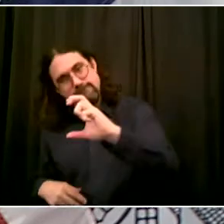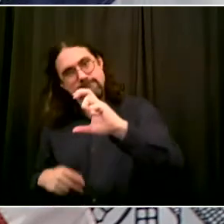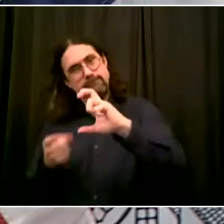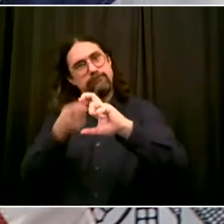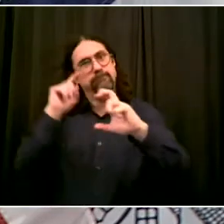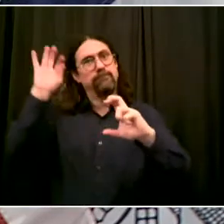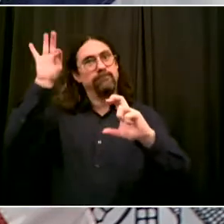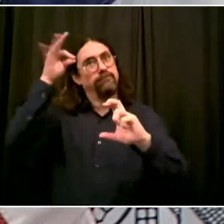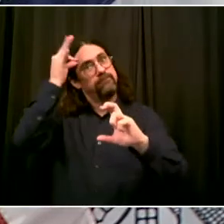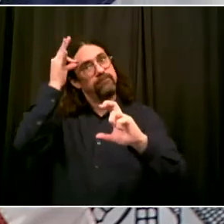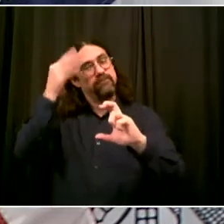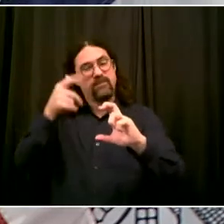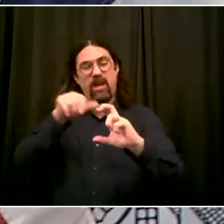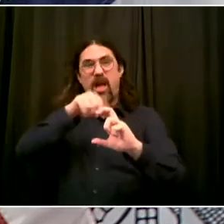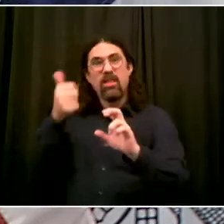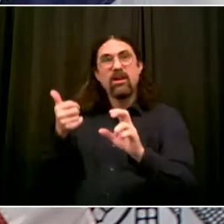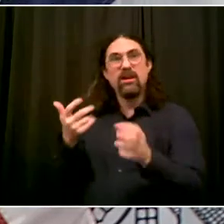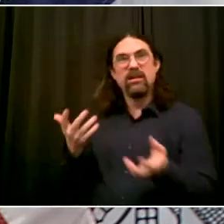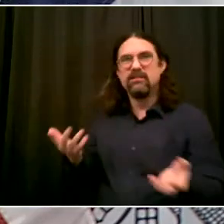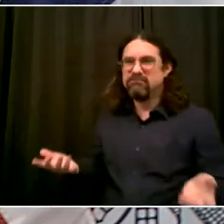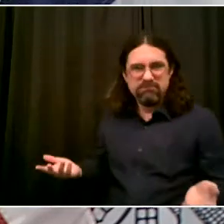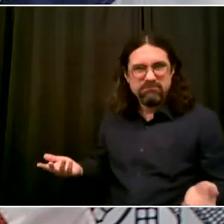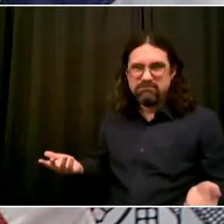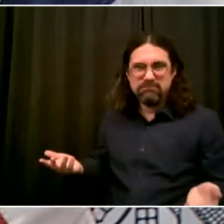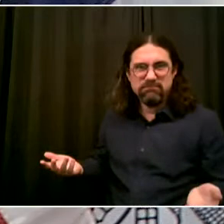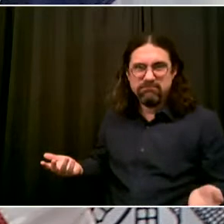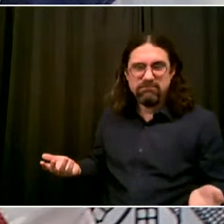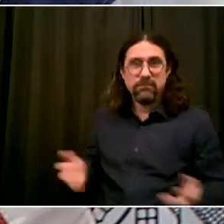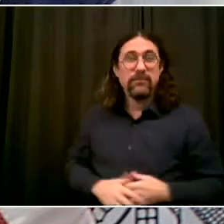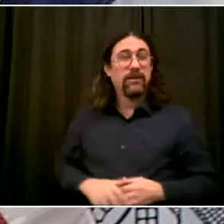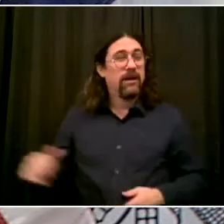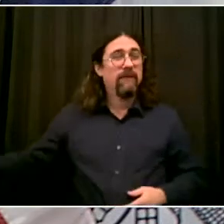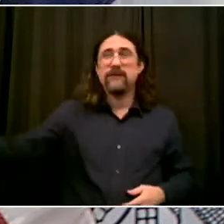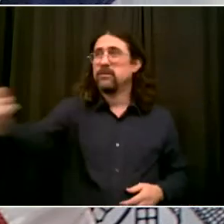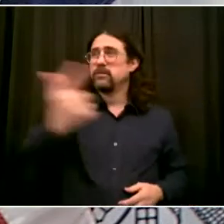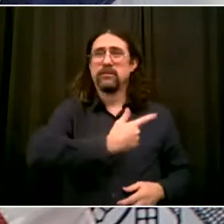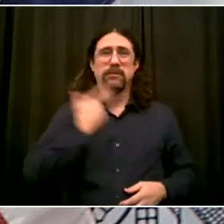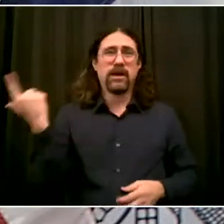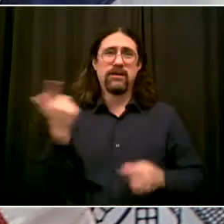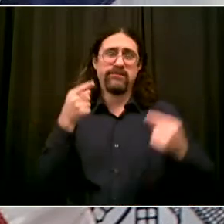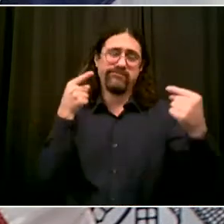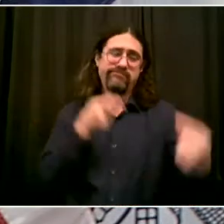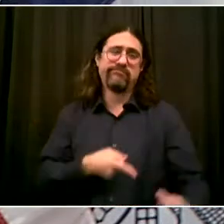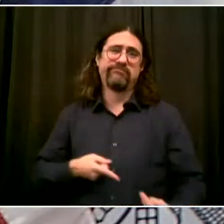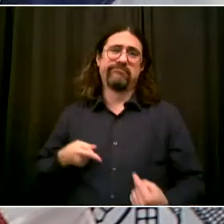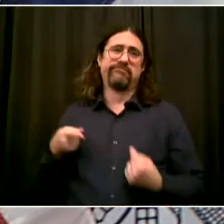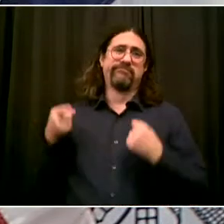THE NTA NEEDS TO AVOID SOME OF THE PROBLEMS IT IS FACING. WEWEA RE ALL STRUGGLING RIGHT NOW BECAUSE